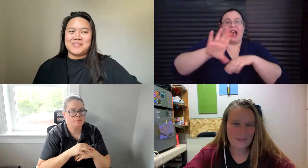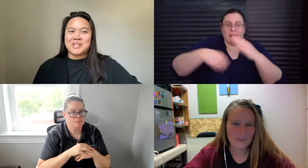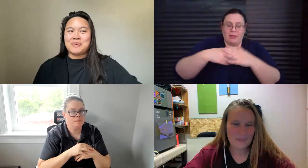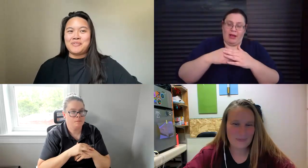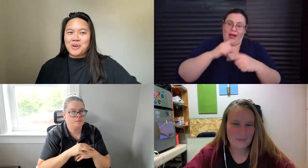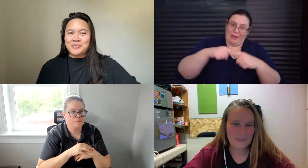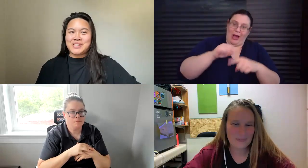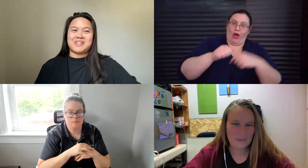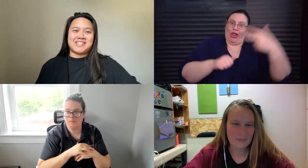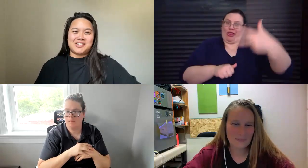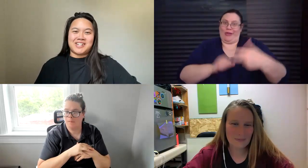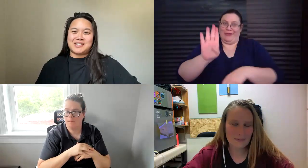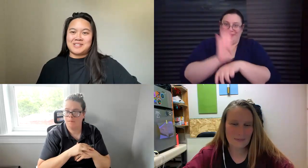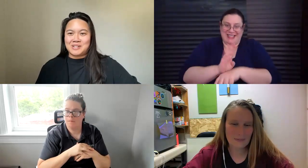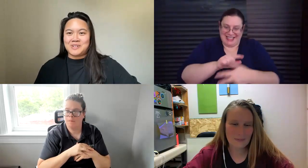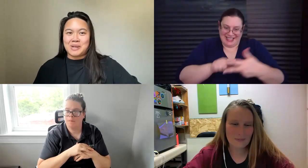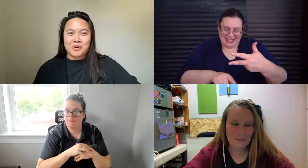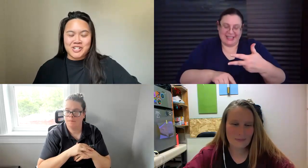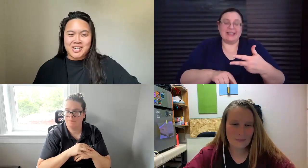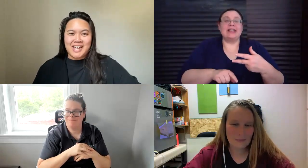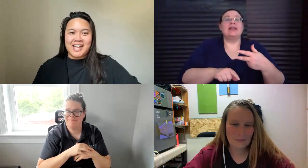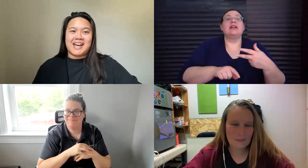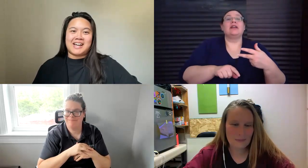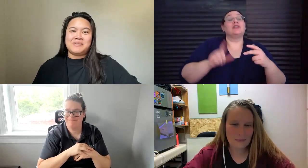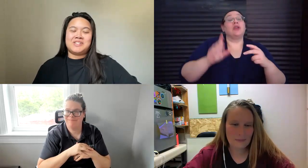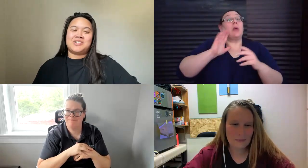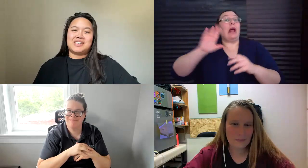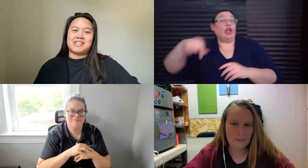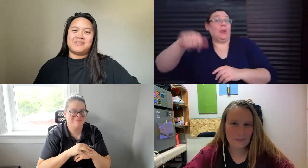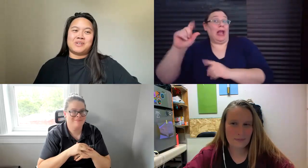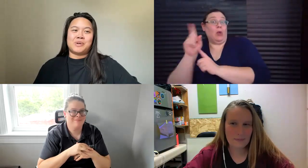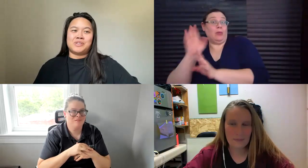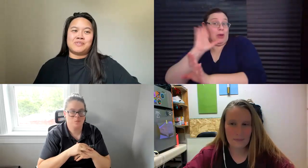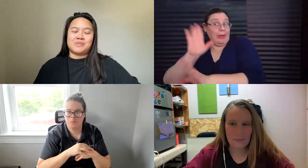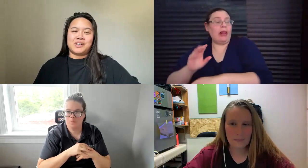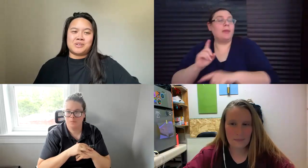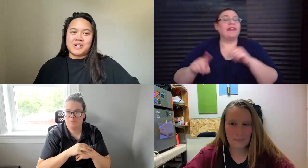So before we transition into the Q&A portion, I want to just give the both of you another